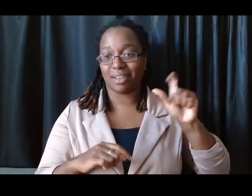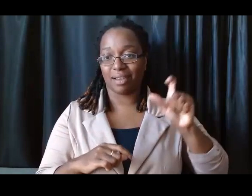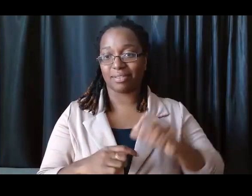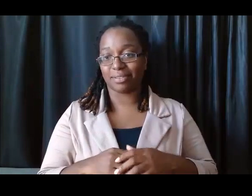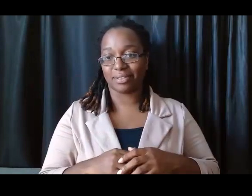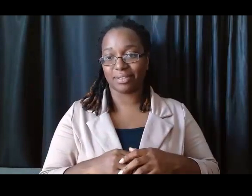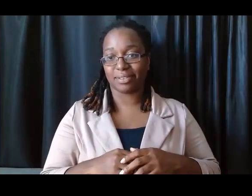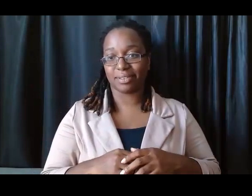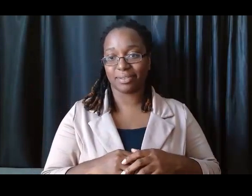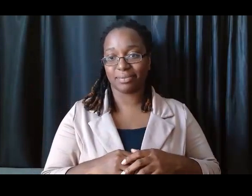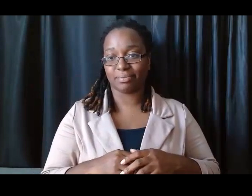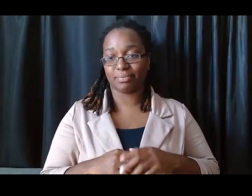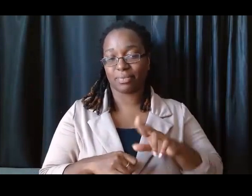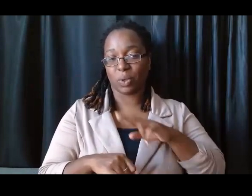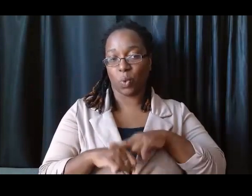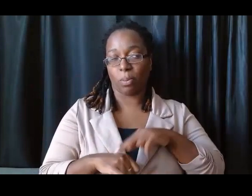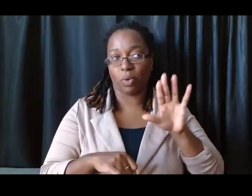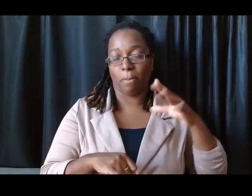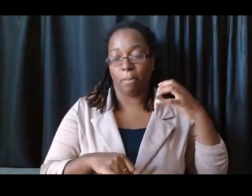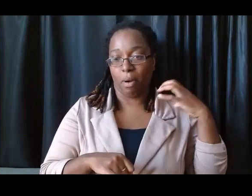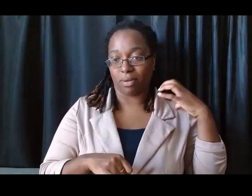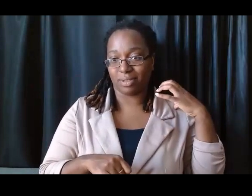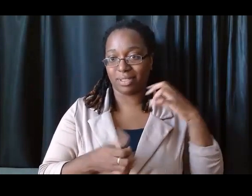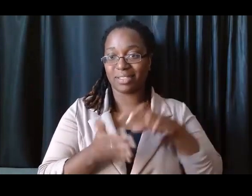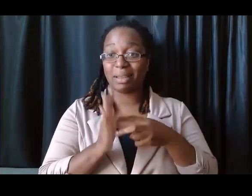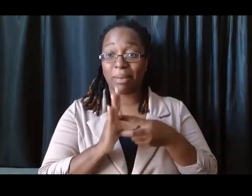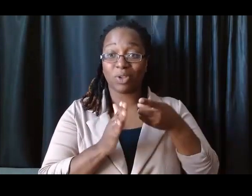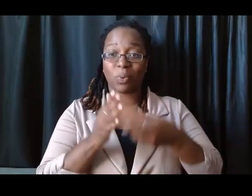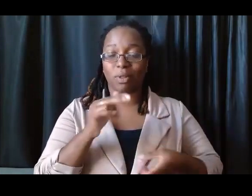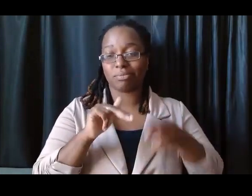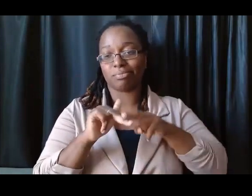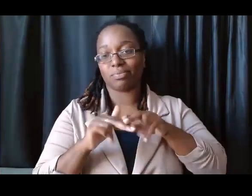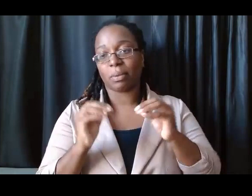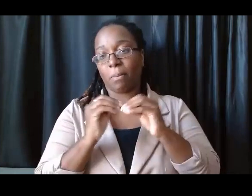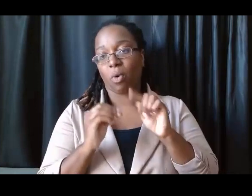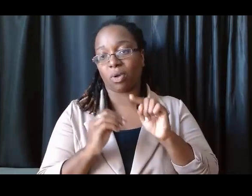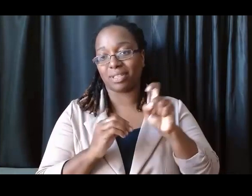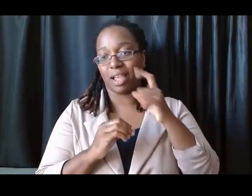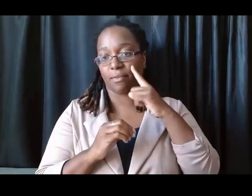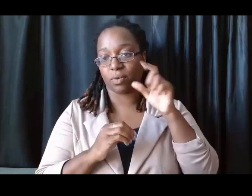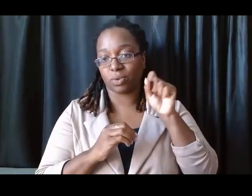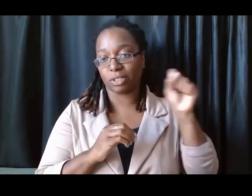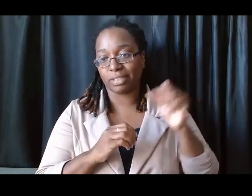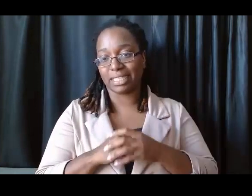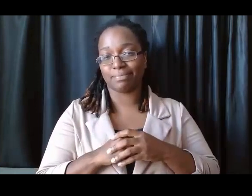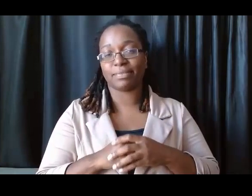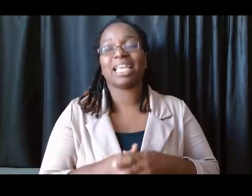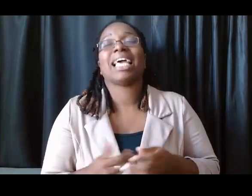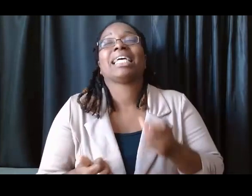So you pay extra tax, social security tax. You're paying for the